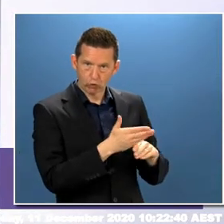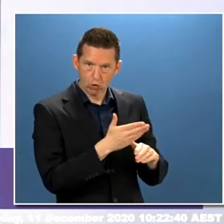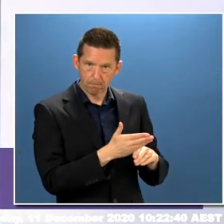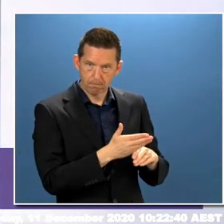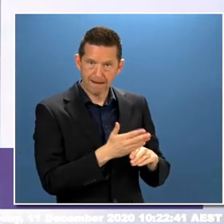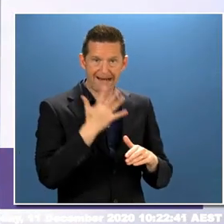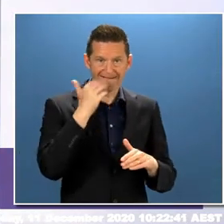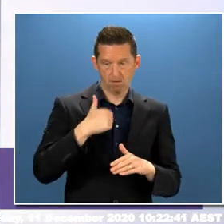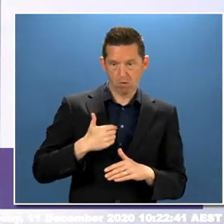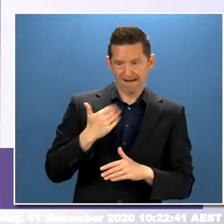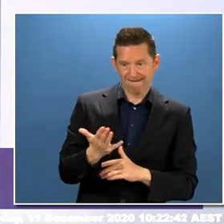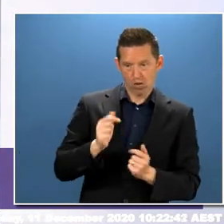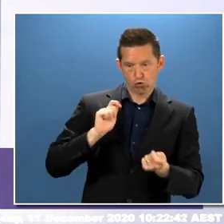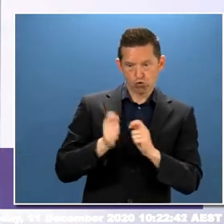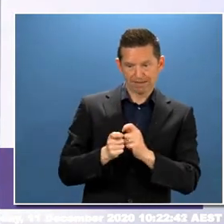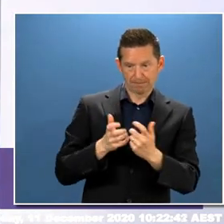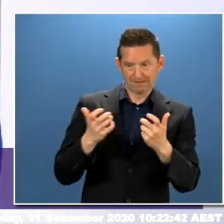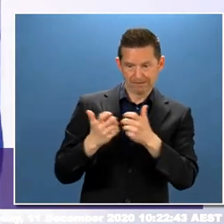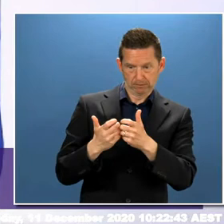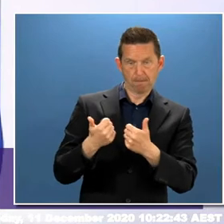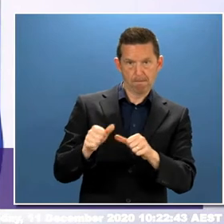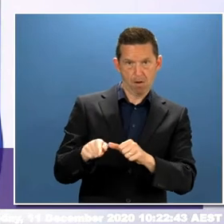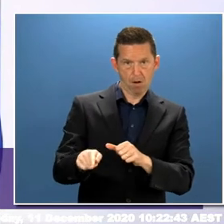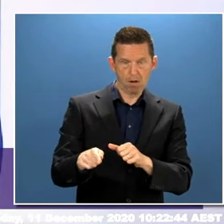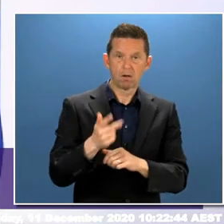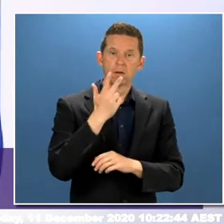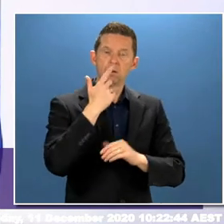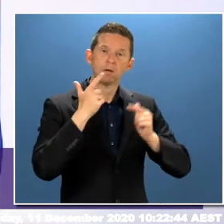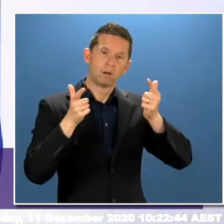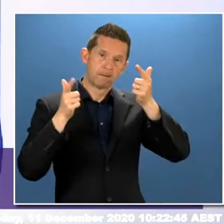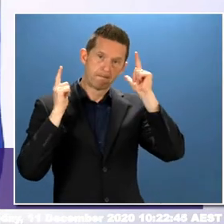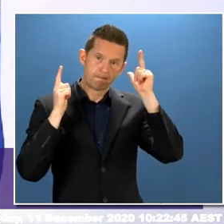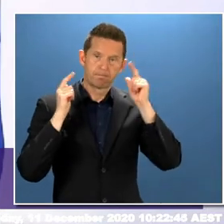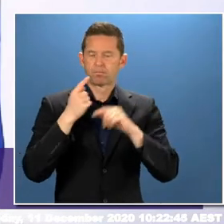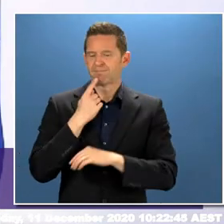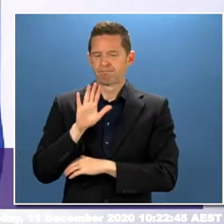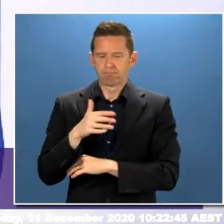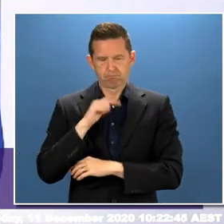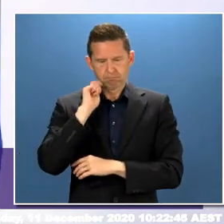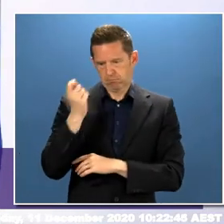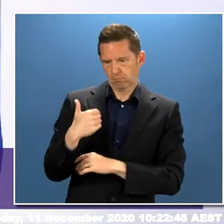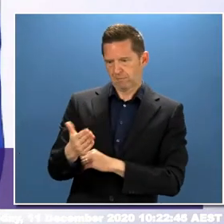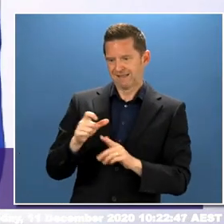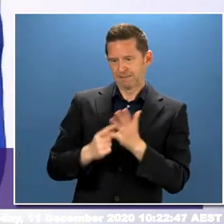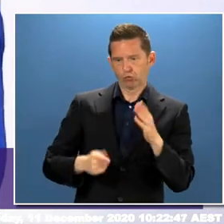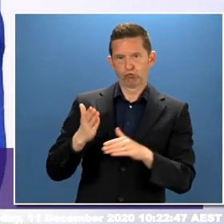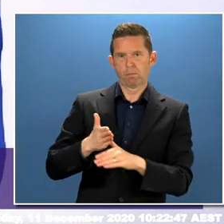adjustments, then if an employer refuses to employ a person with disability or